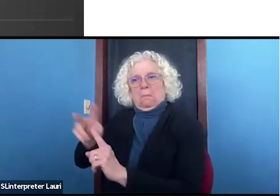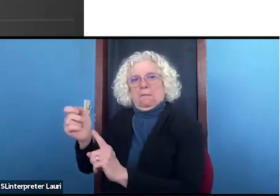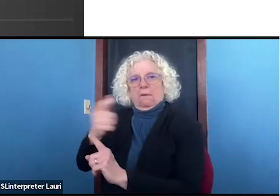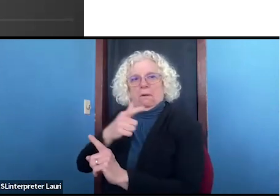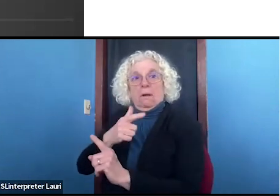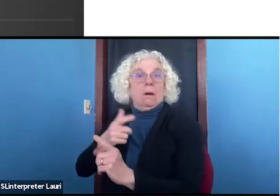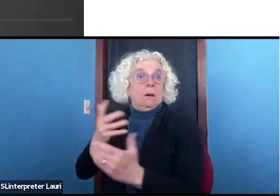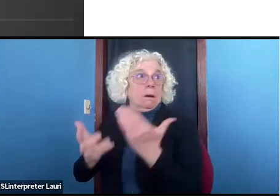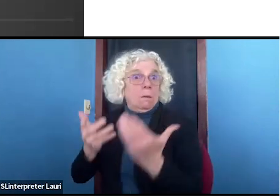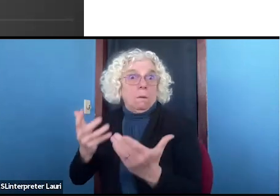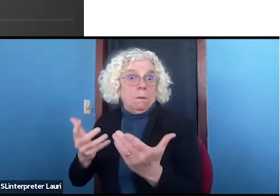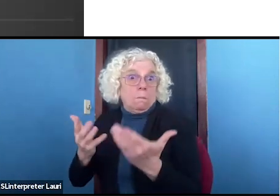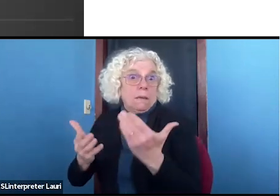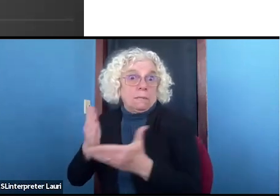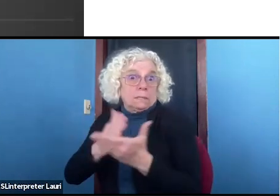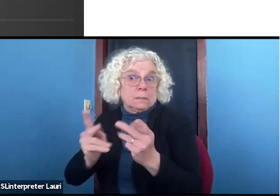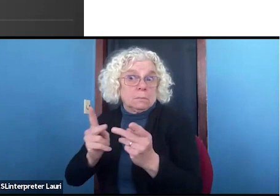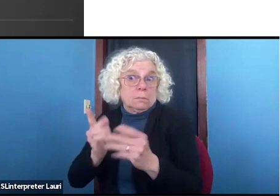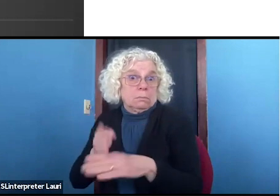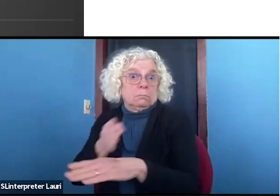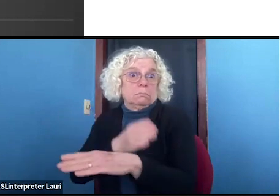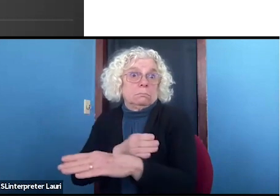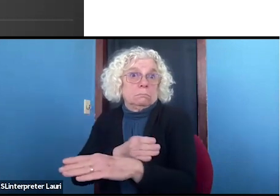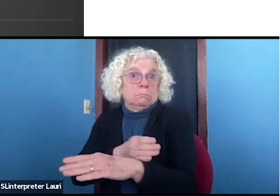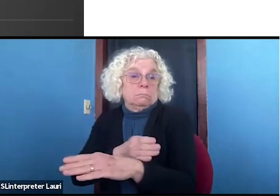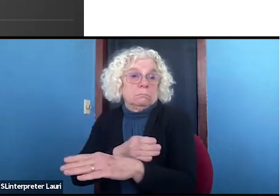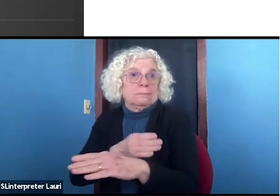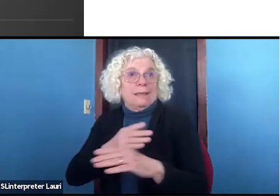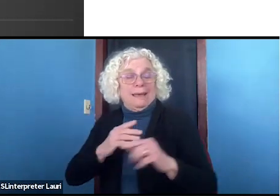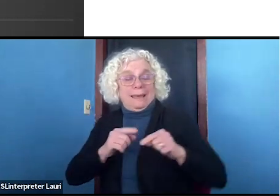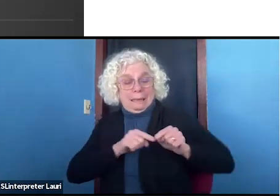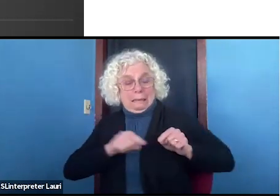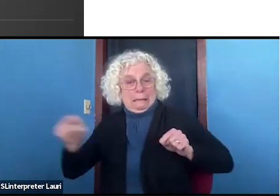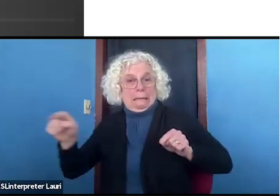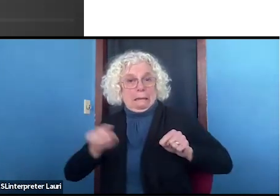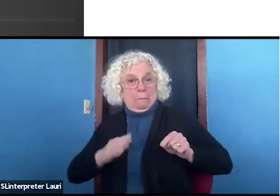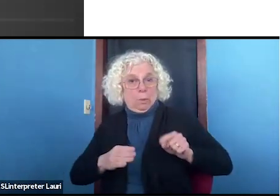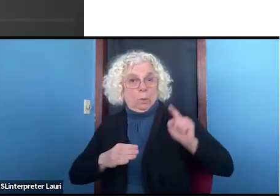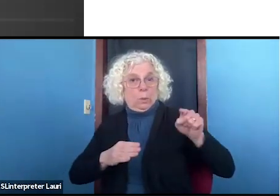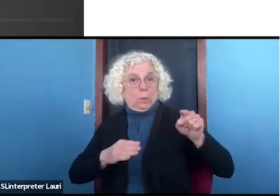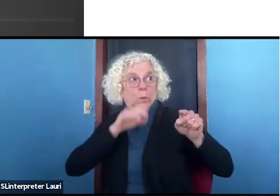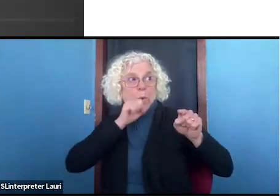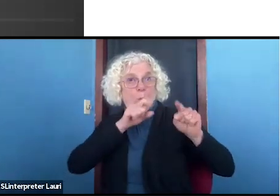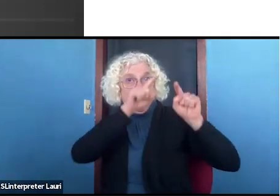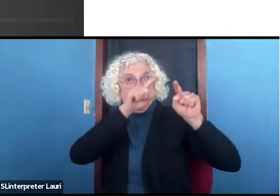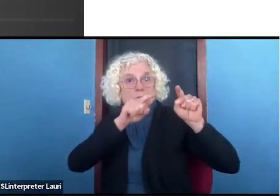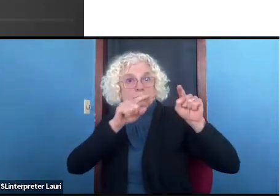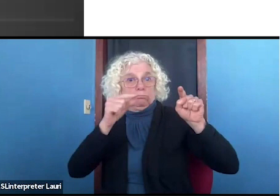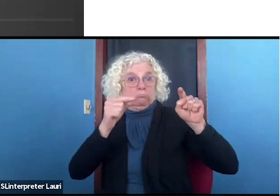And if this is population and blue and population, orange and population gray, they're all getting better.